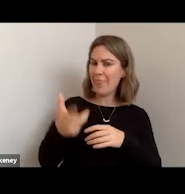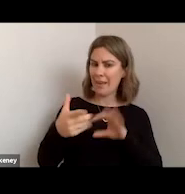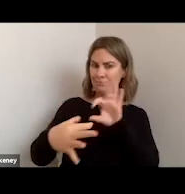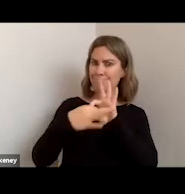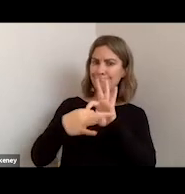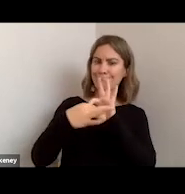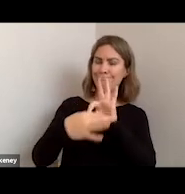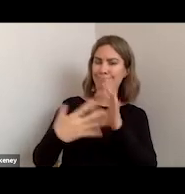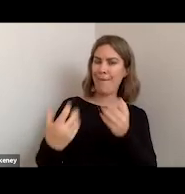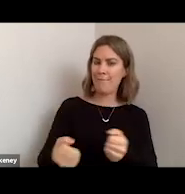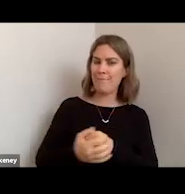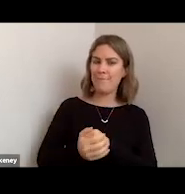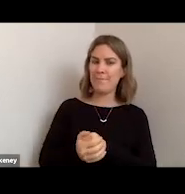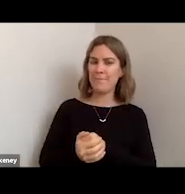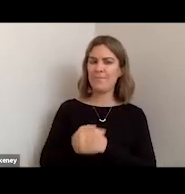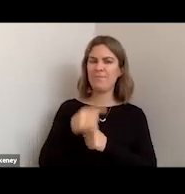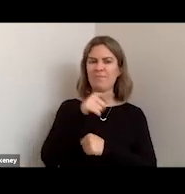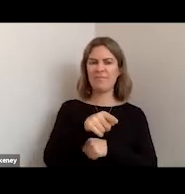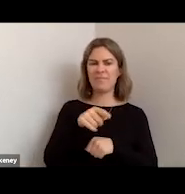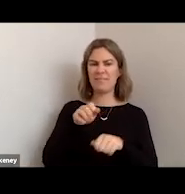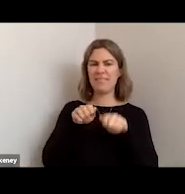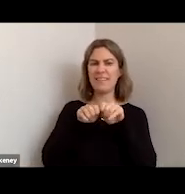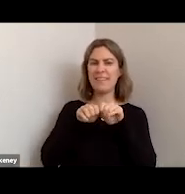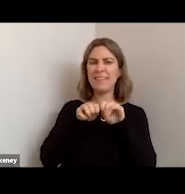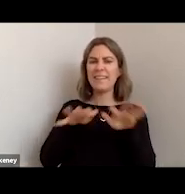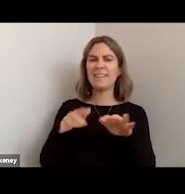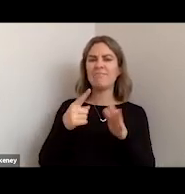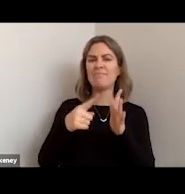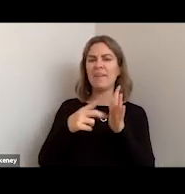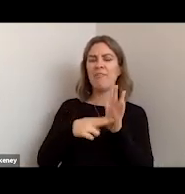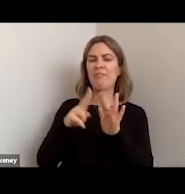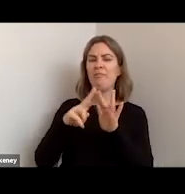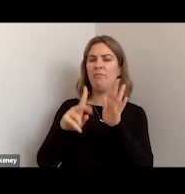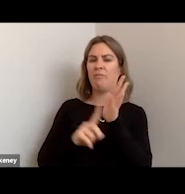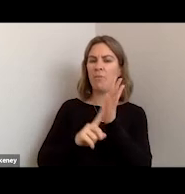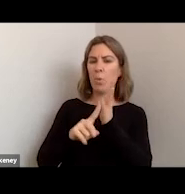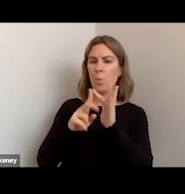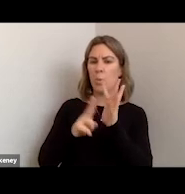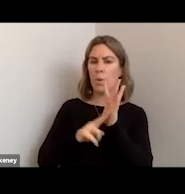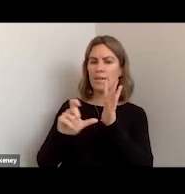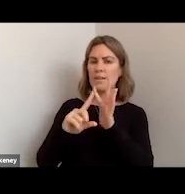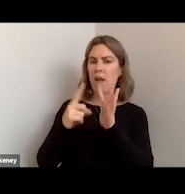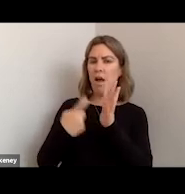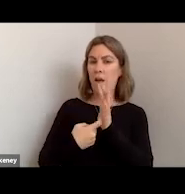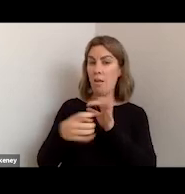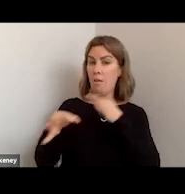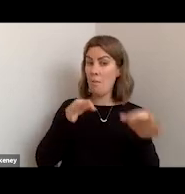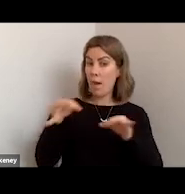influencer planner, you can invite somebody from the community who is an influencer.